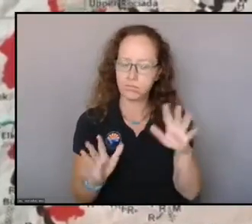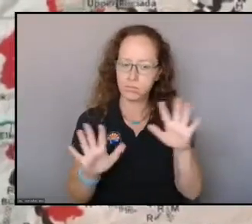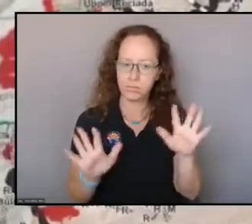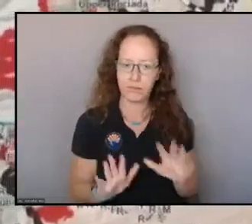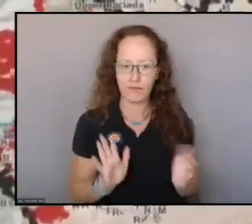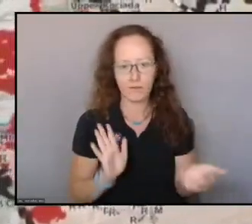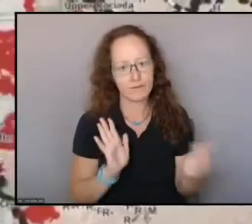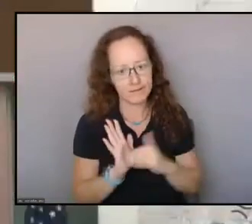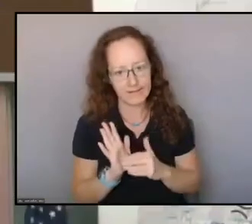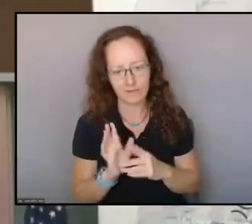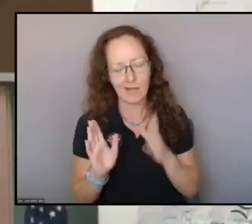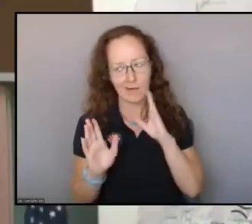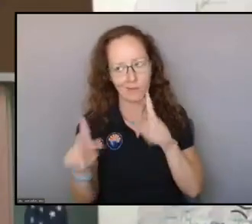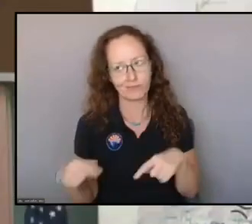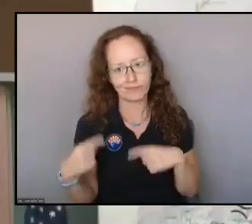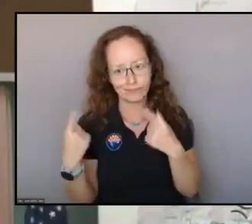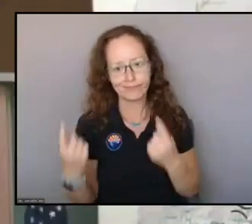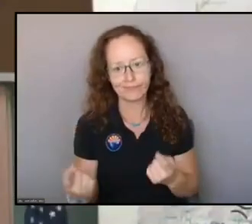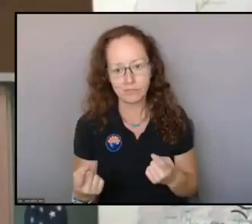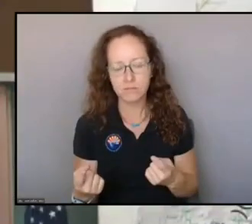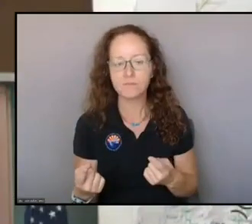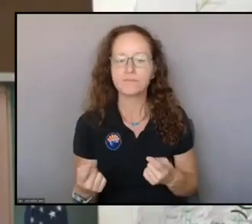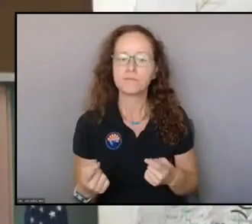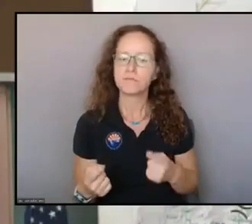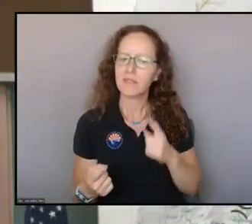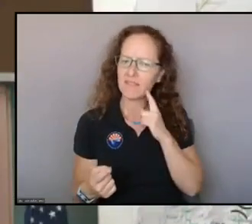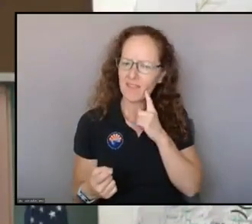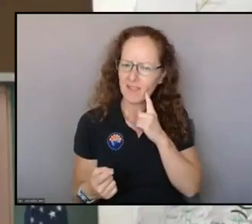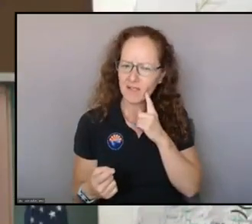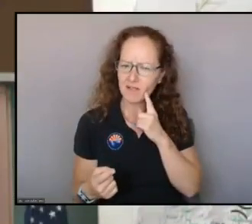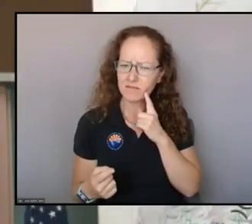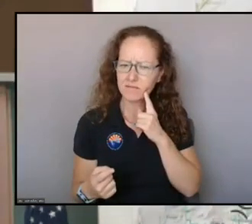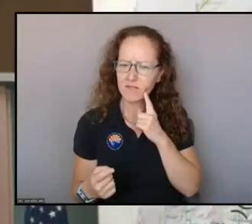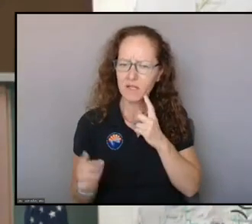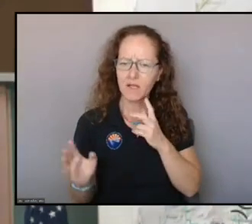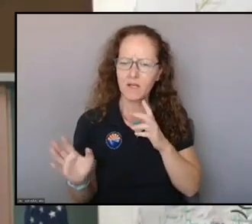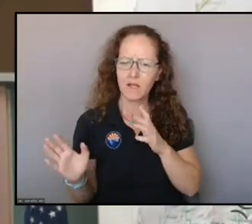I BELIEVE 33 MILES PER HOUR SUSTAINED WITH GUSTS TO 52